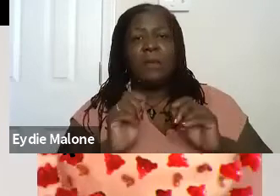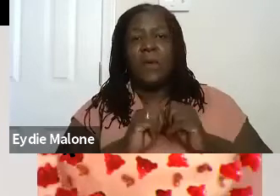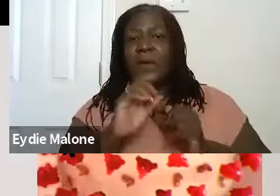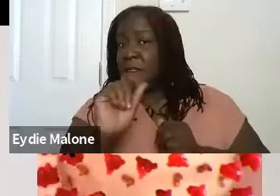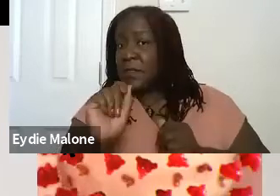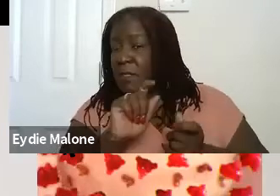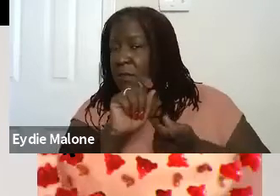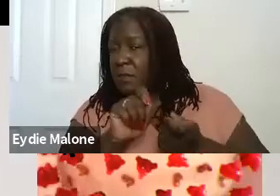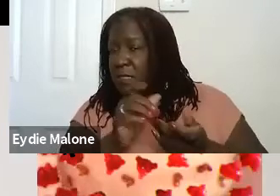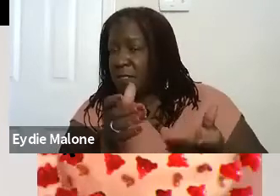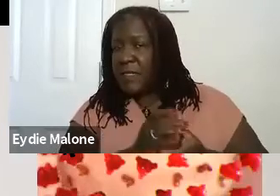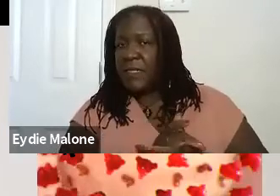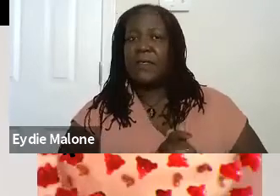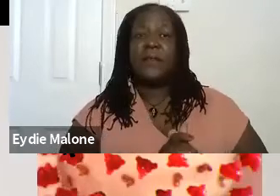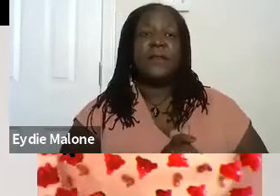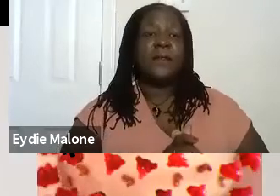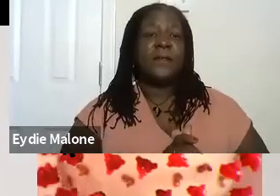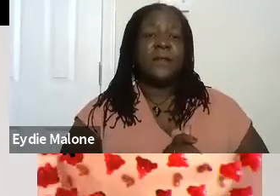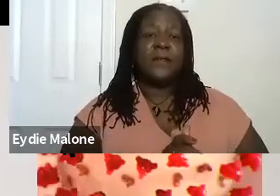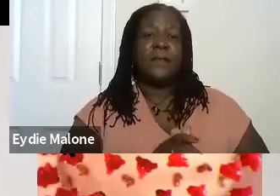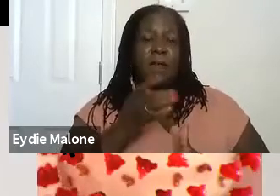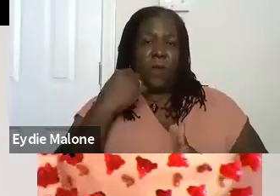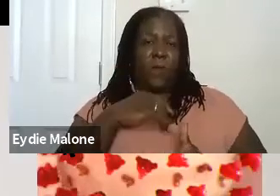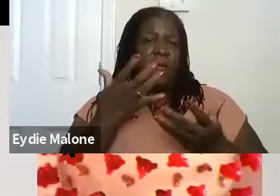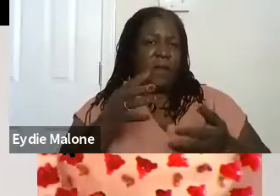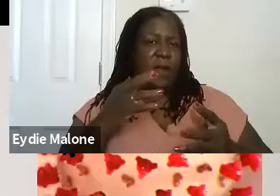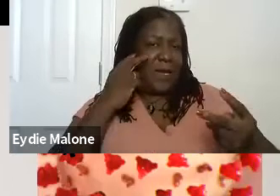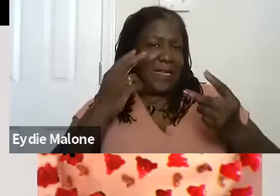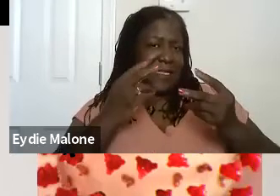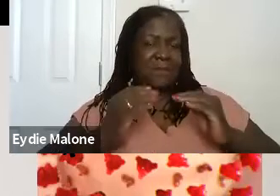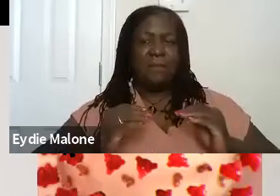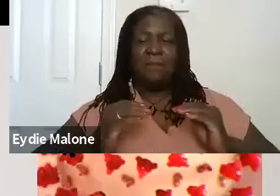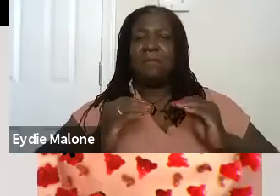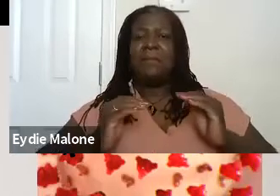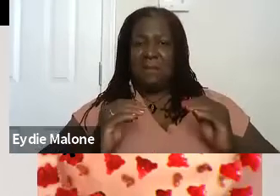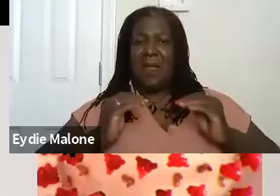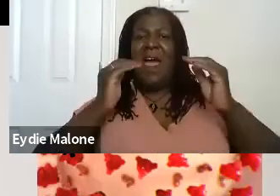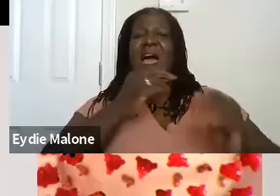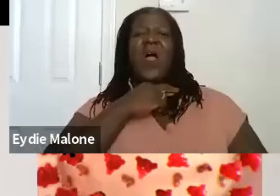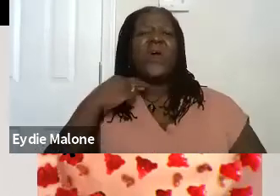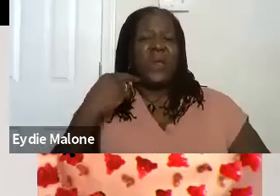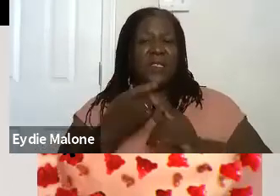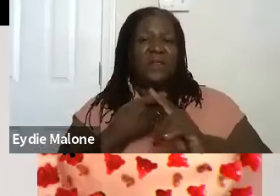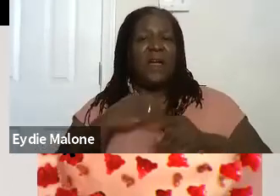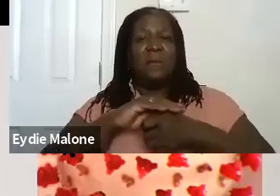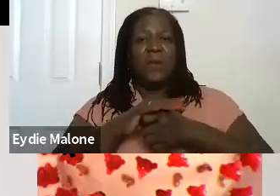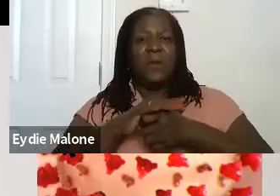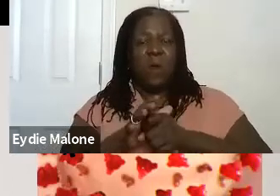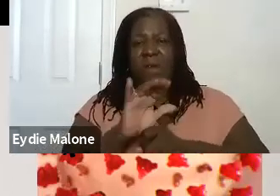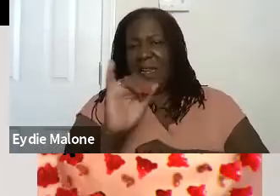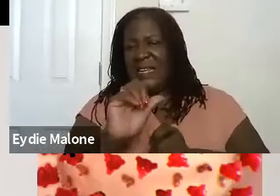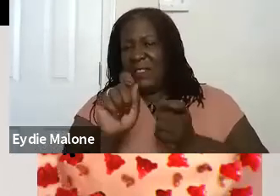Well, we have seen that there is a higher risk from the COVID infection in certain subpopulations.